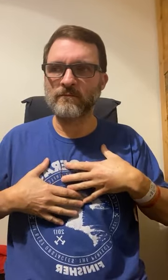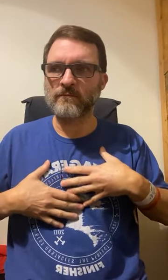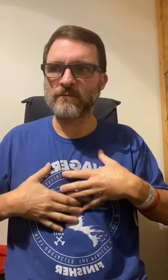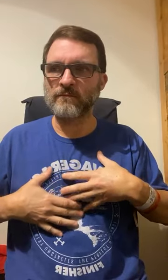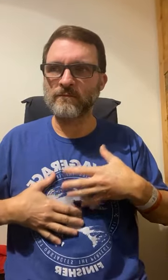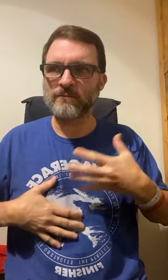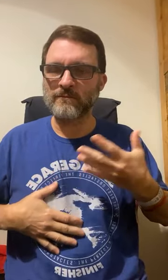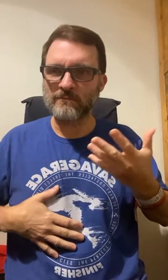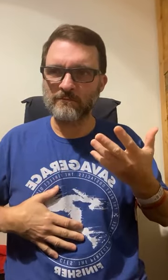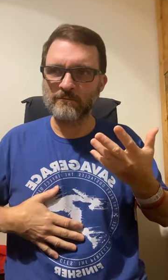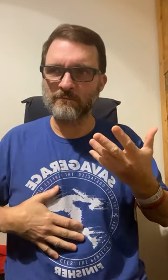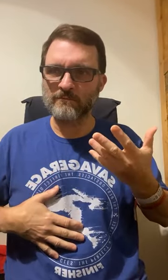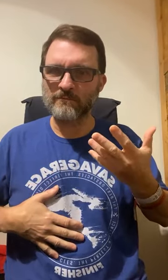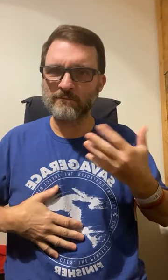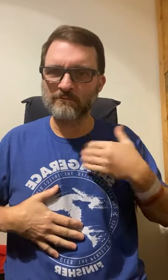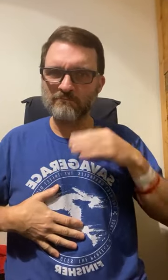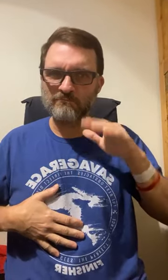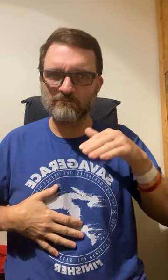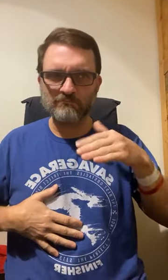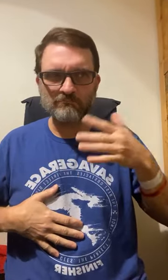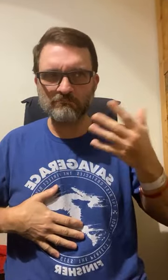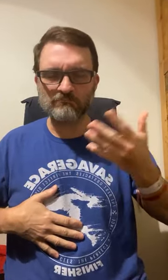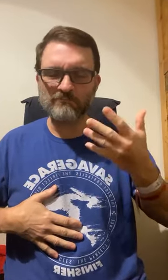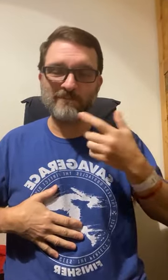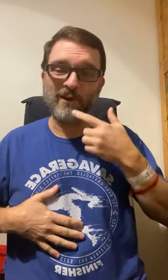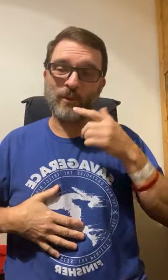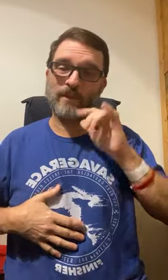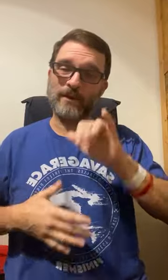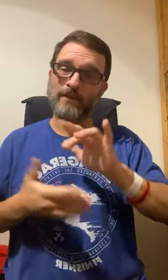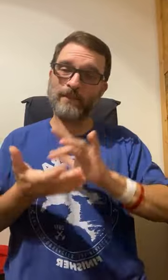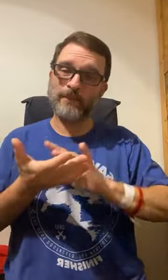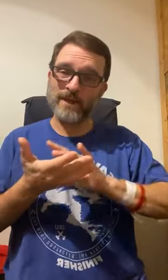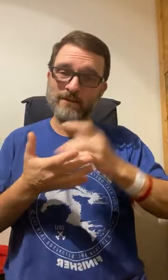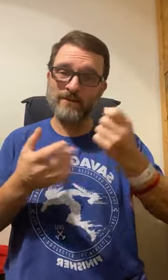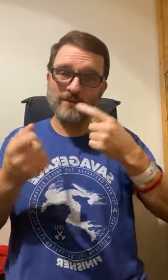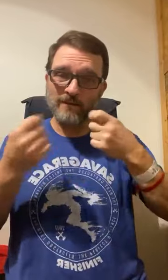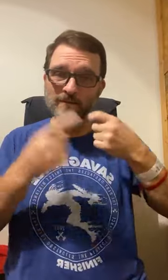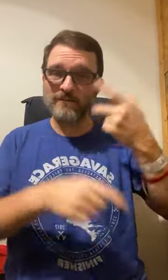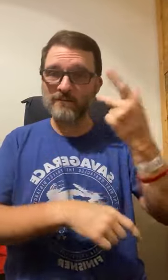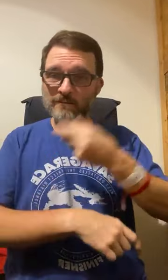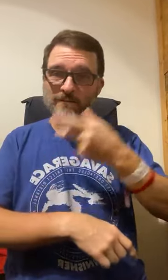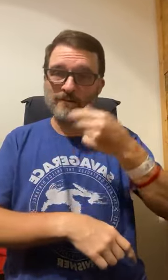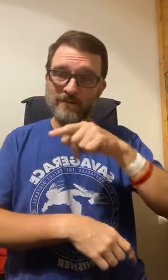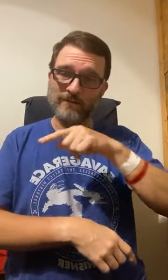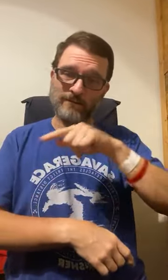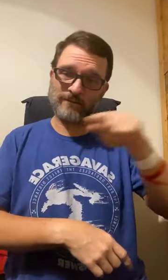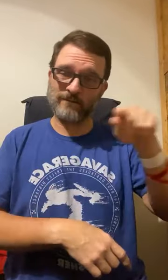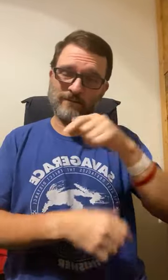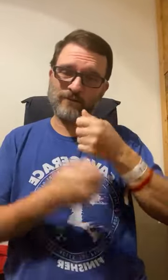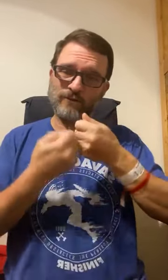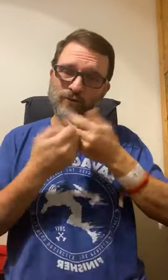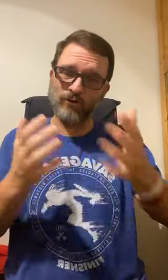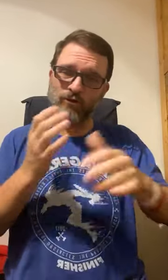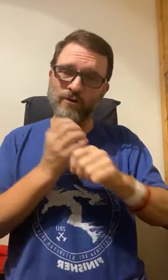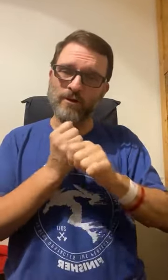I was discouraged. Doctor told me all that medicine that I have been taking during my stay within the 3 days